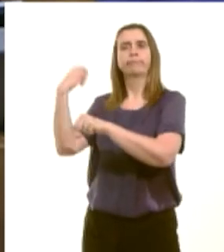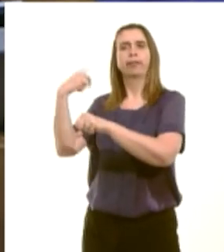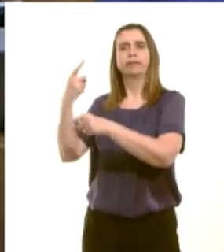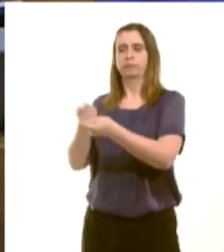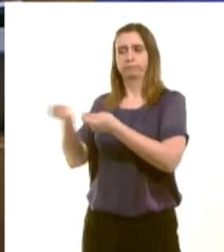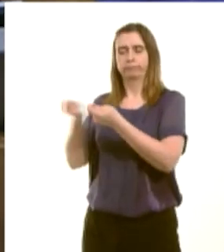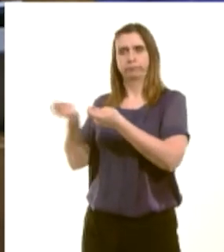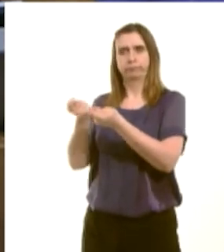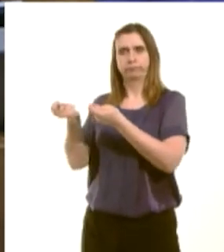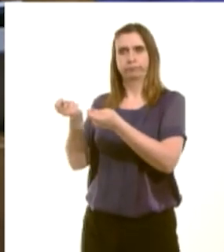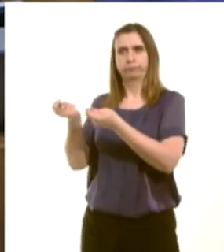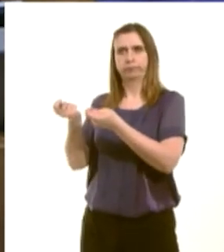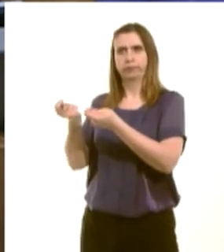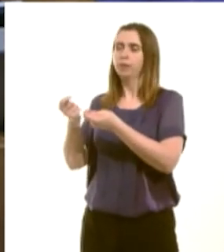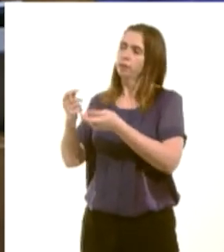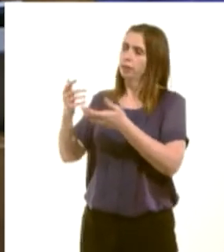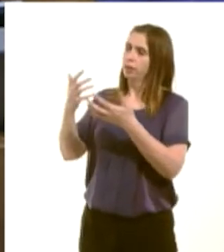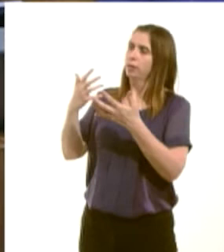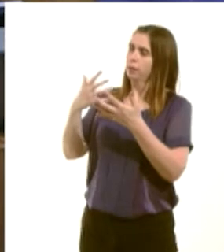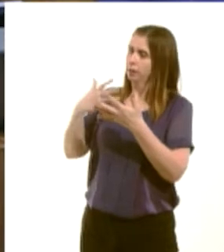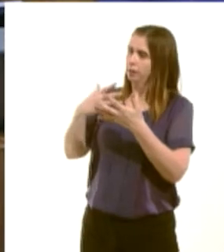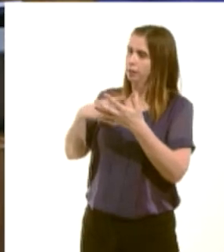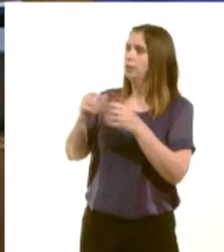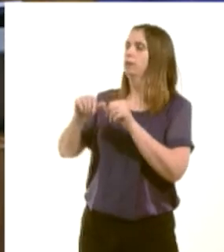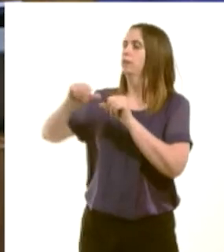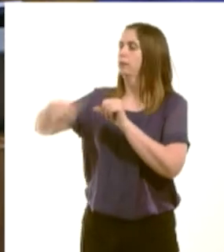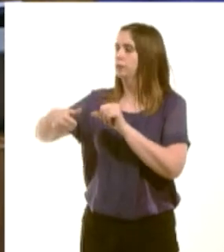of the funding floor to Wales, certainly as part of the process of ensuring that Wales